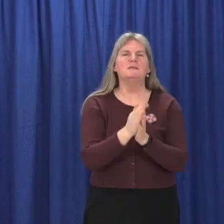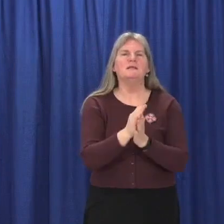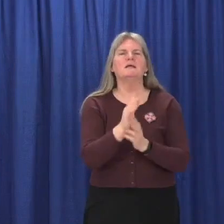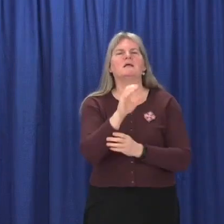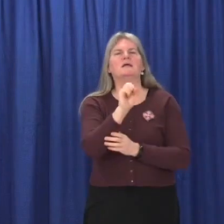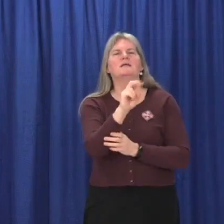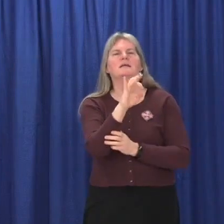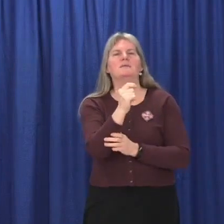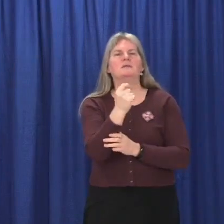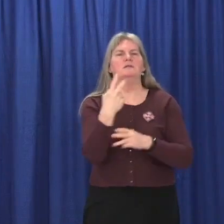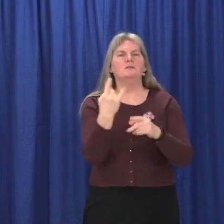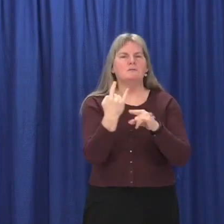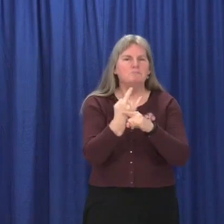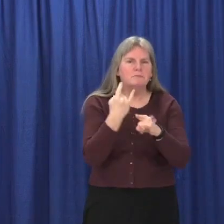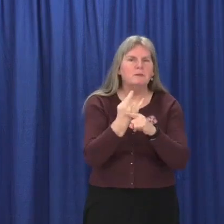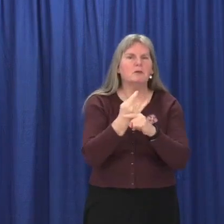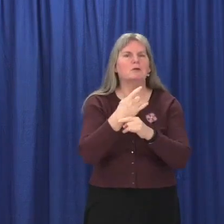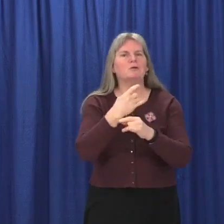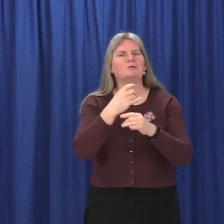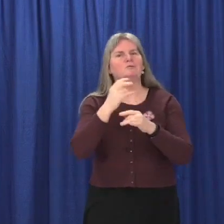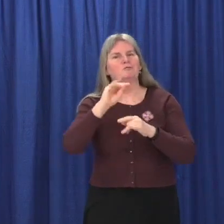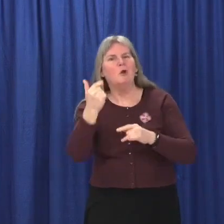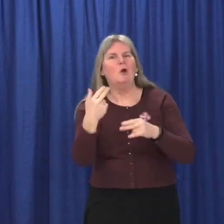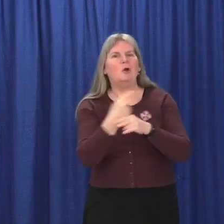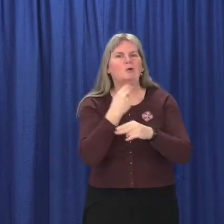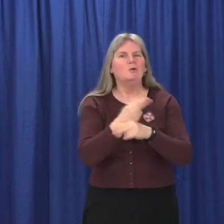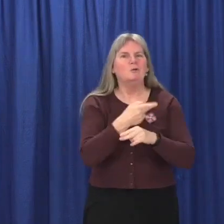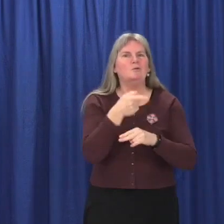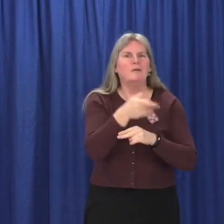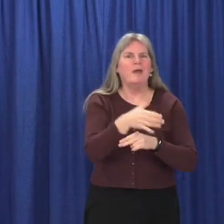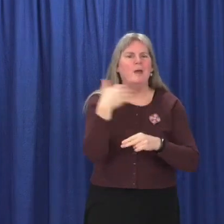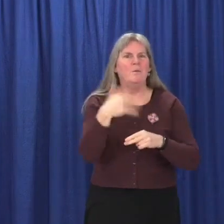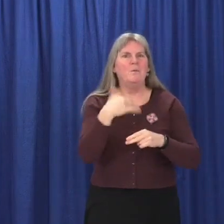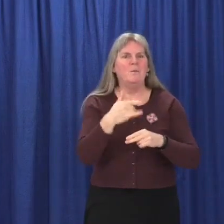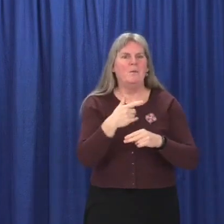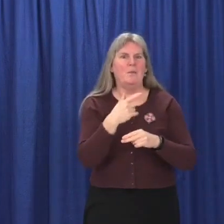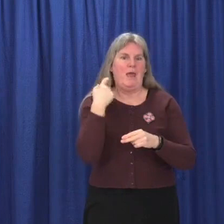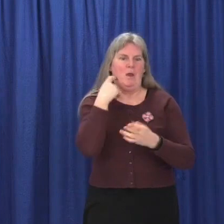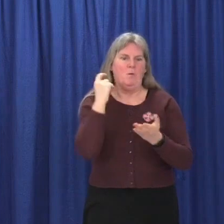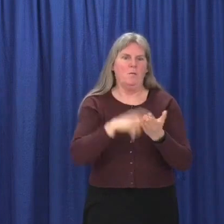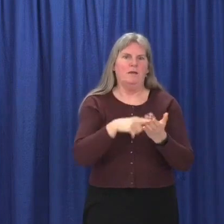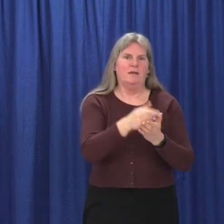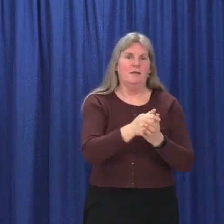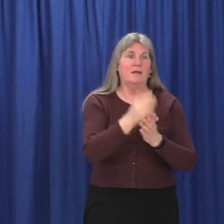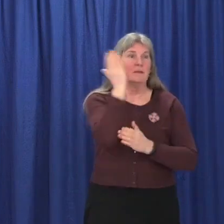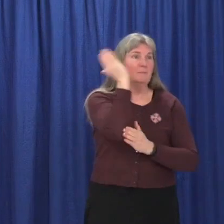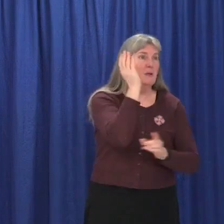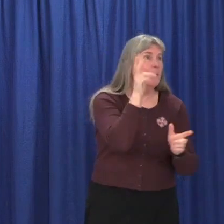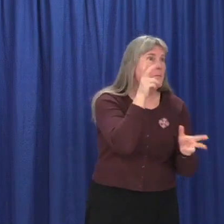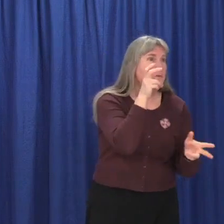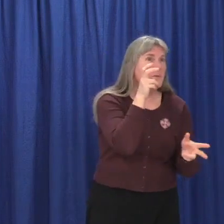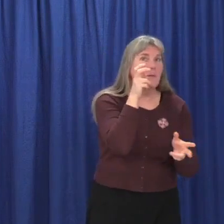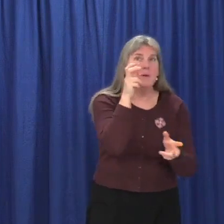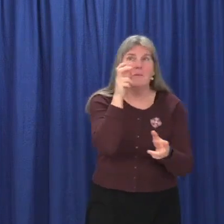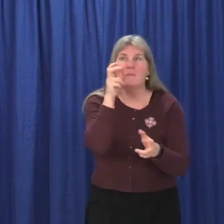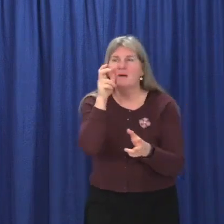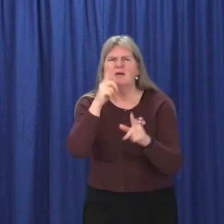and important event. I learned so much by listening to the speakers. We discussed how we can work